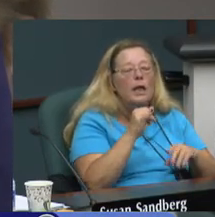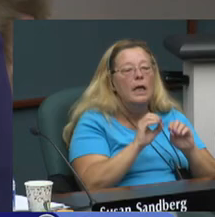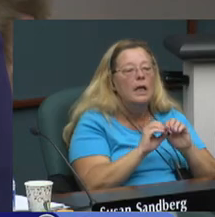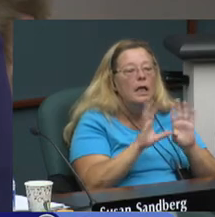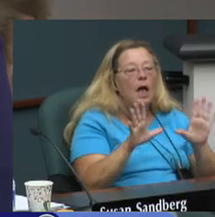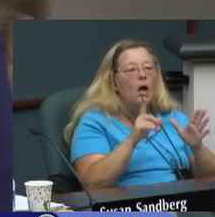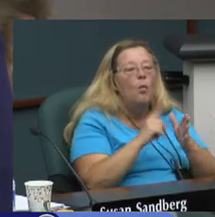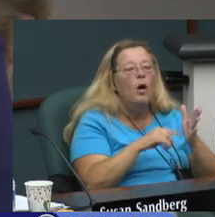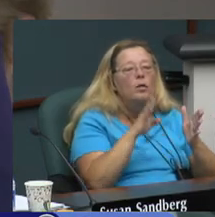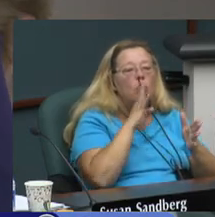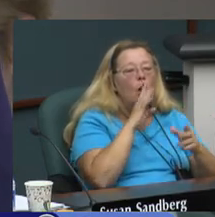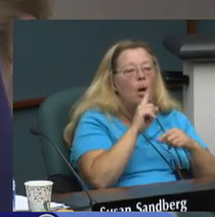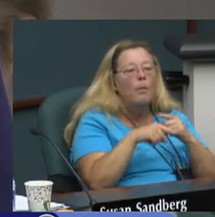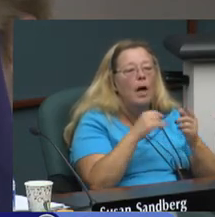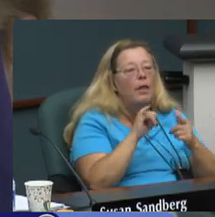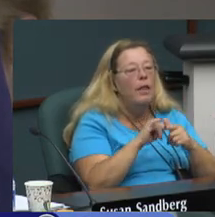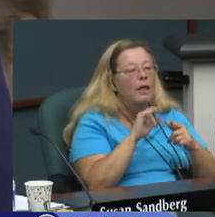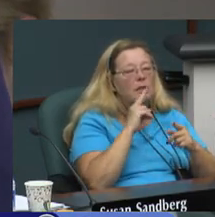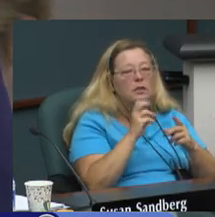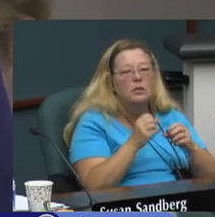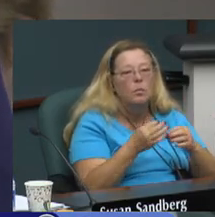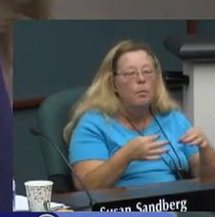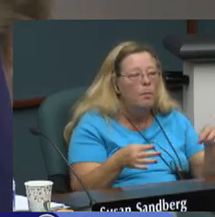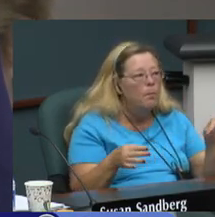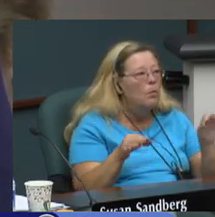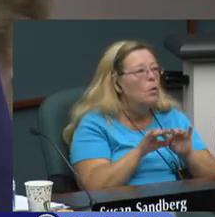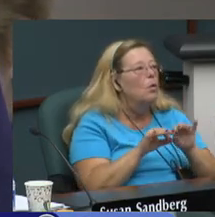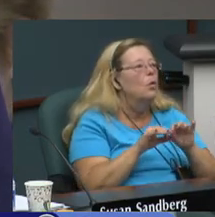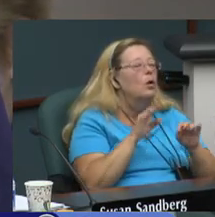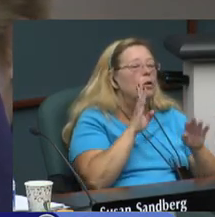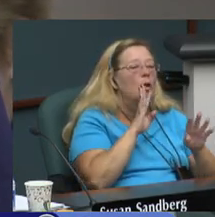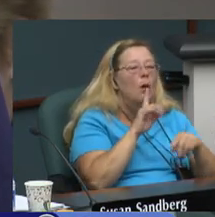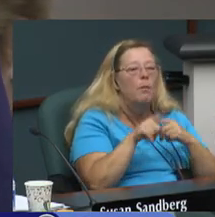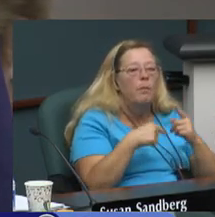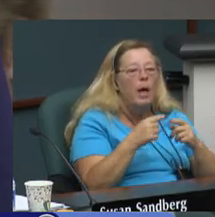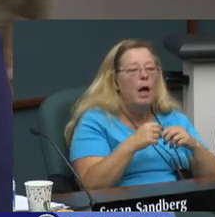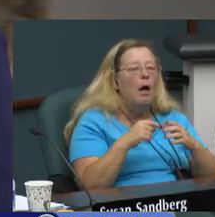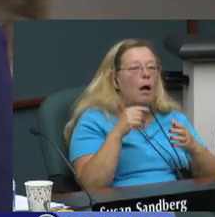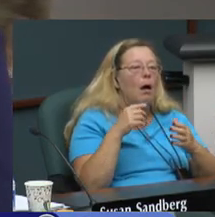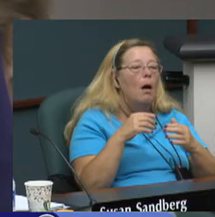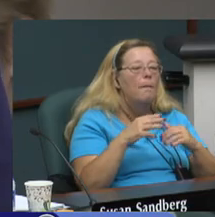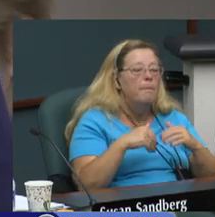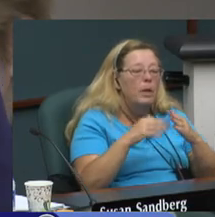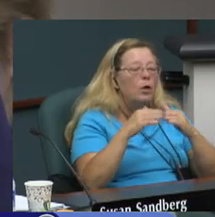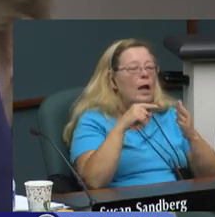that is so critical when we talk about building affordability into situations